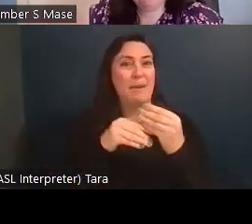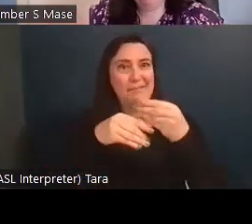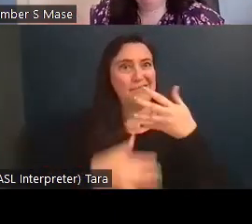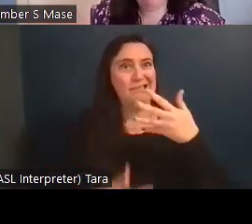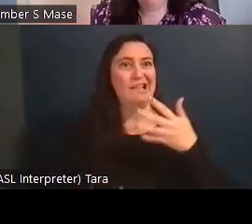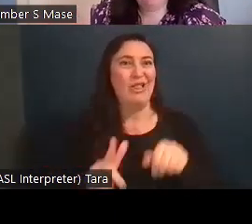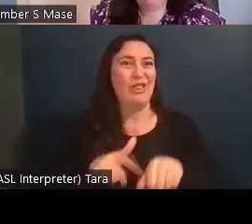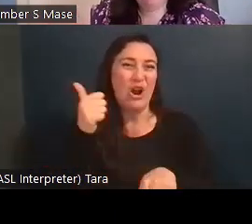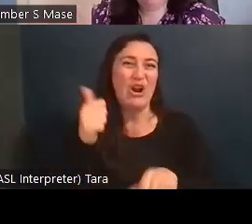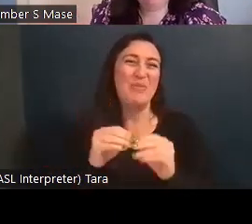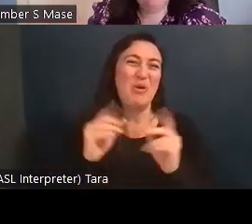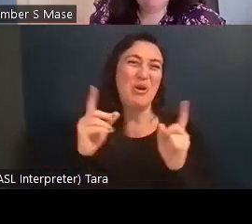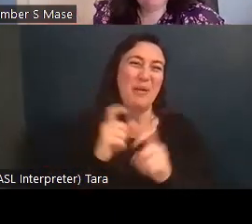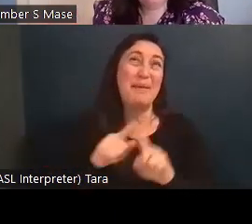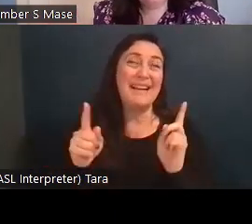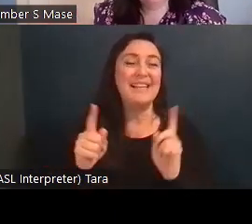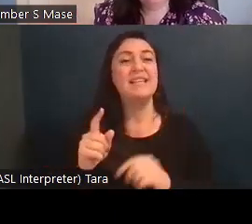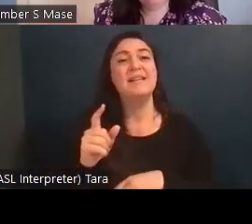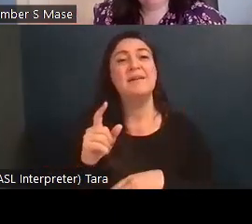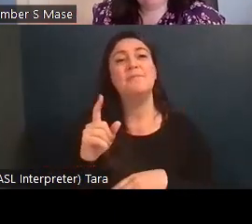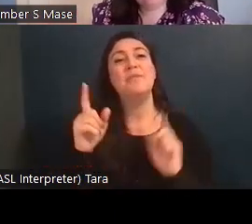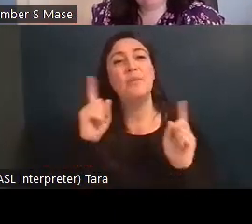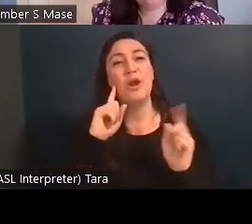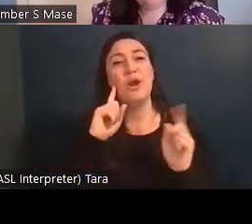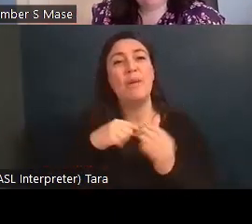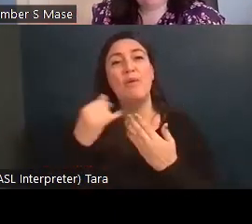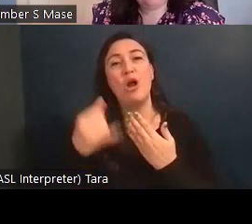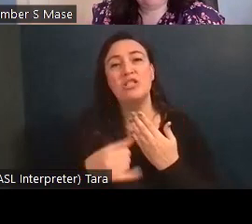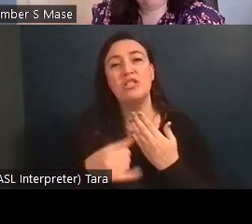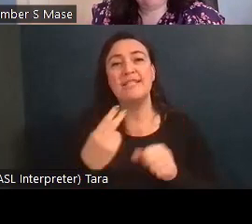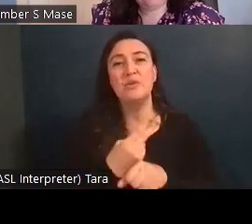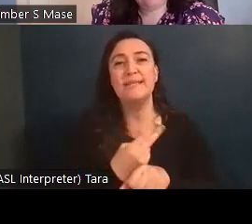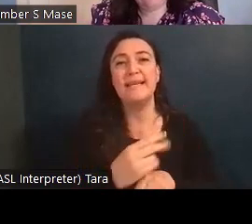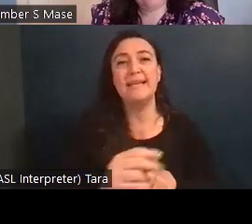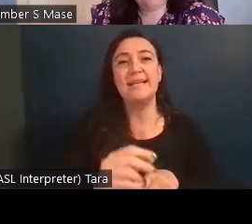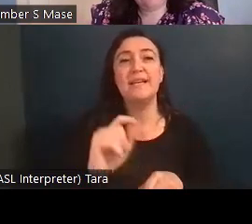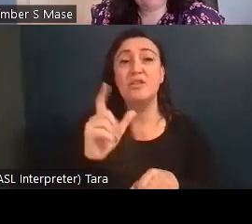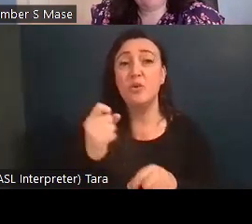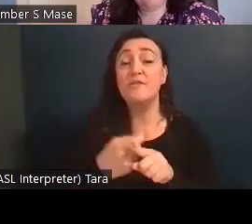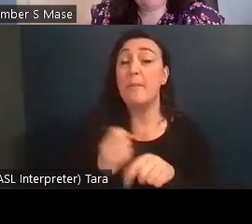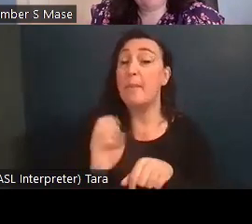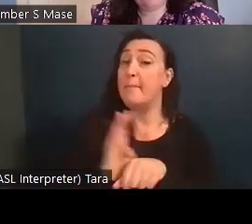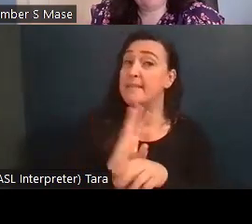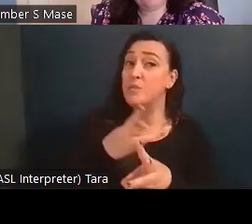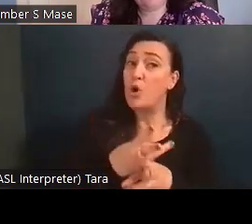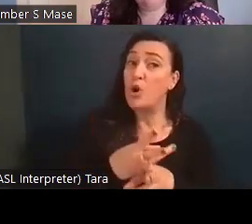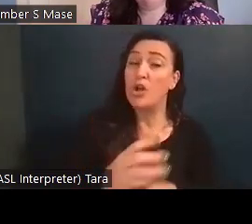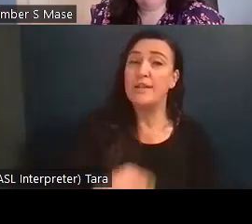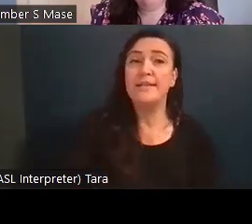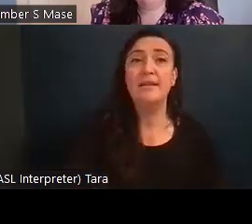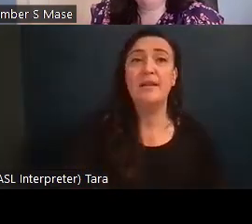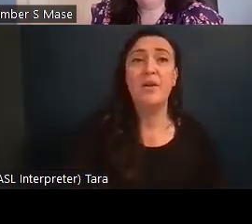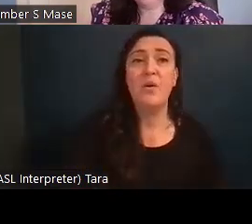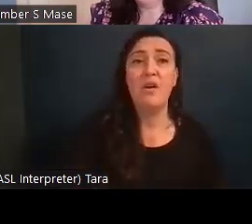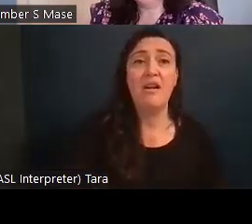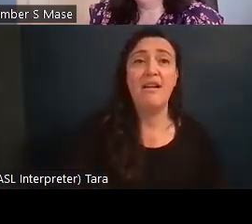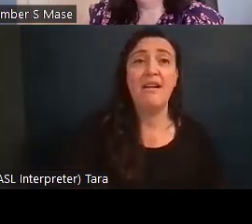But we heard about projects using tools from the business world or tech world to really help manage some of these big